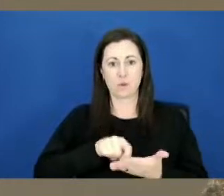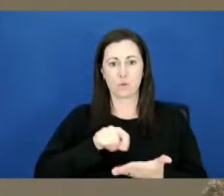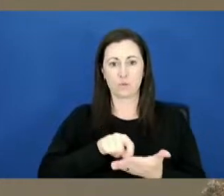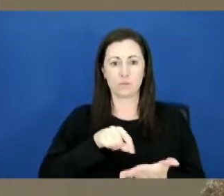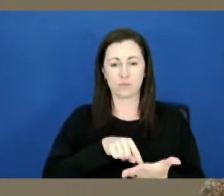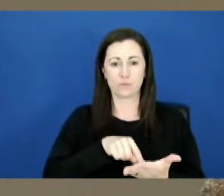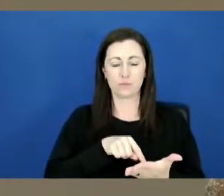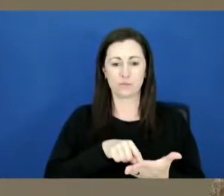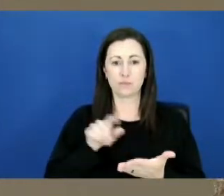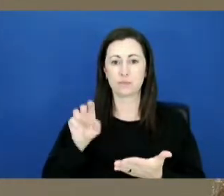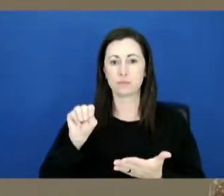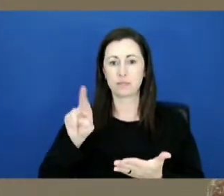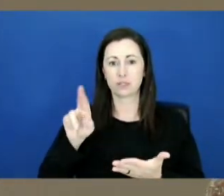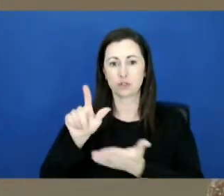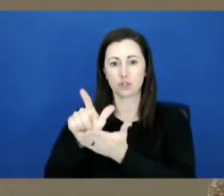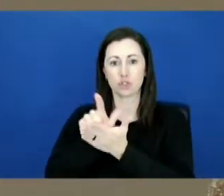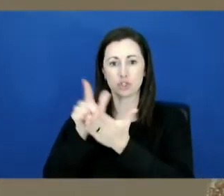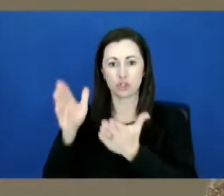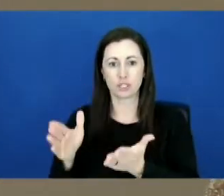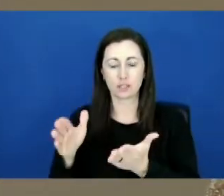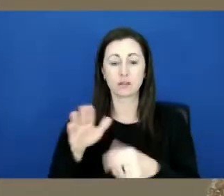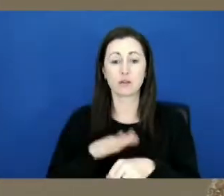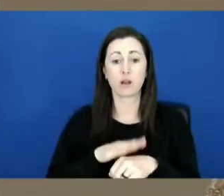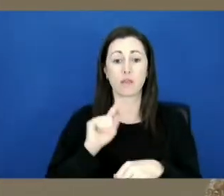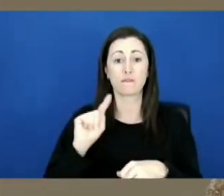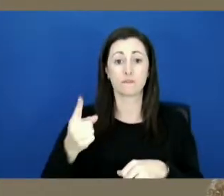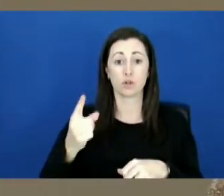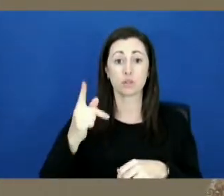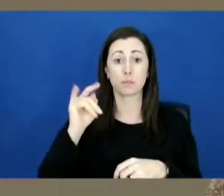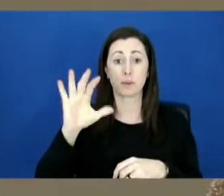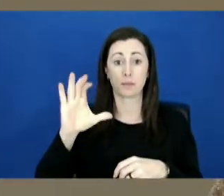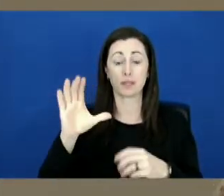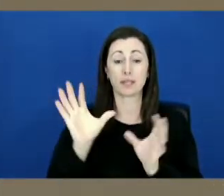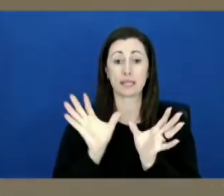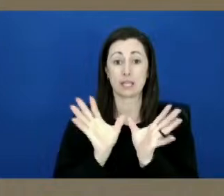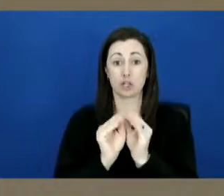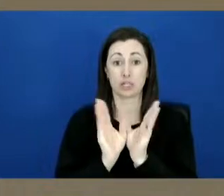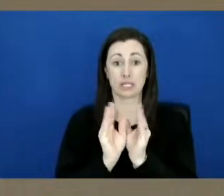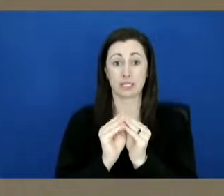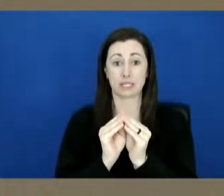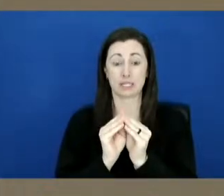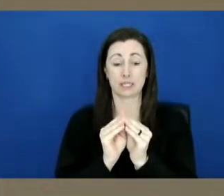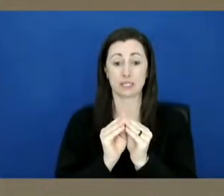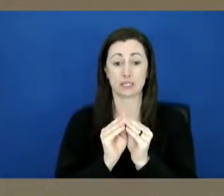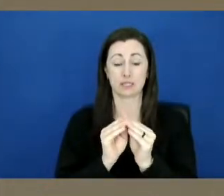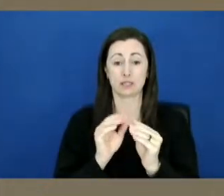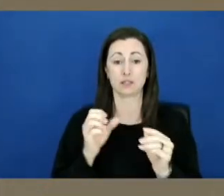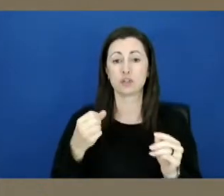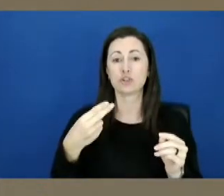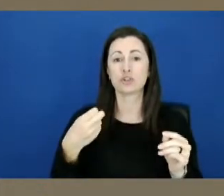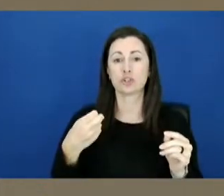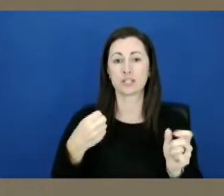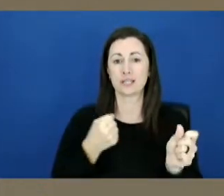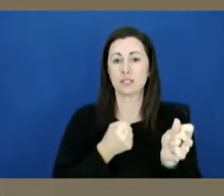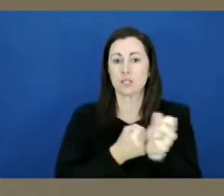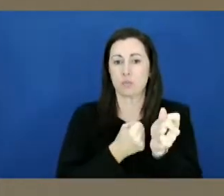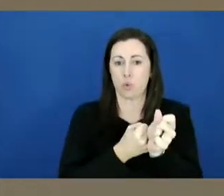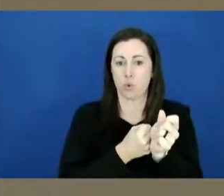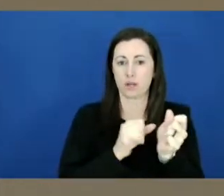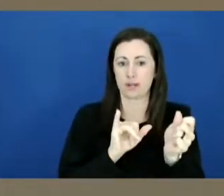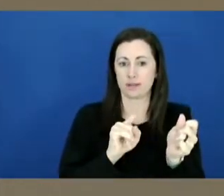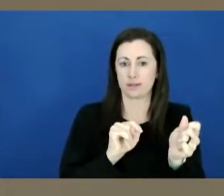COMMISSIONER POWELL DID PASS